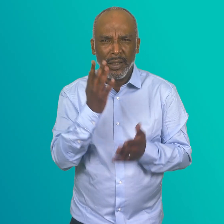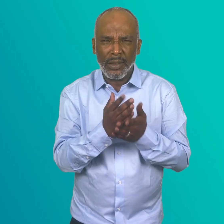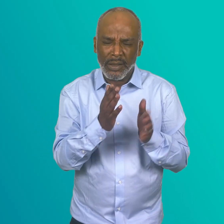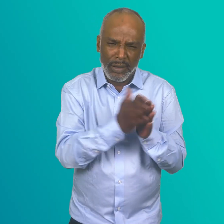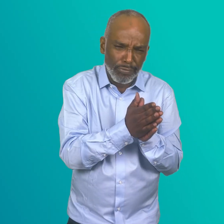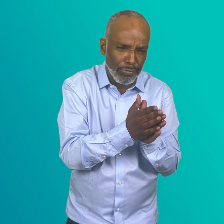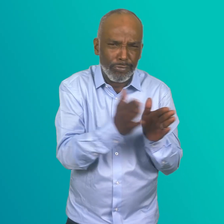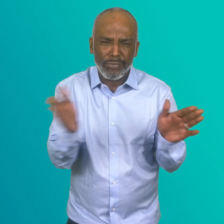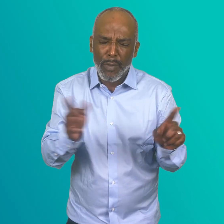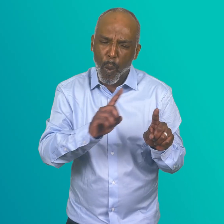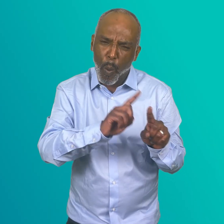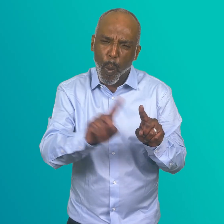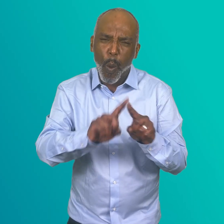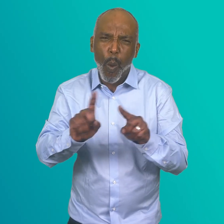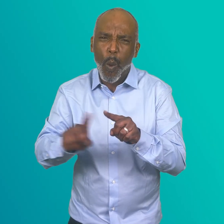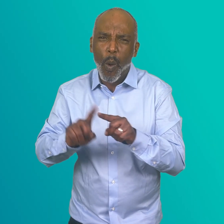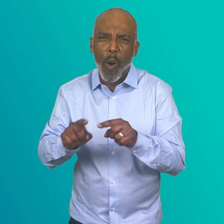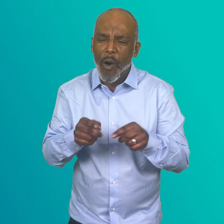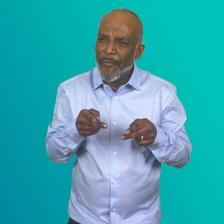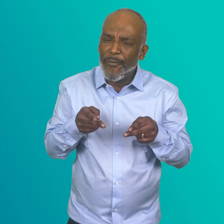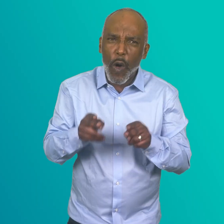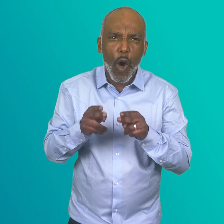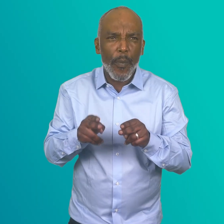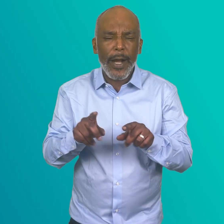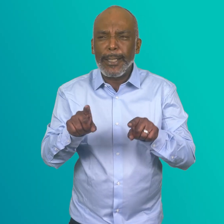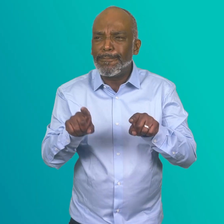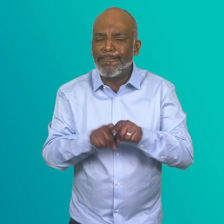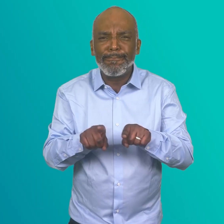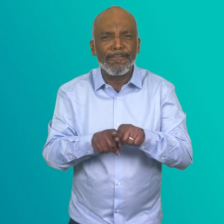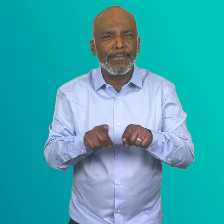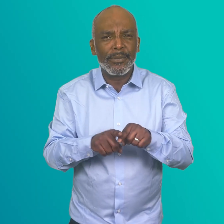along with a full range of alternative formats,